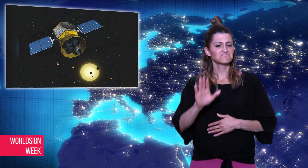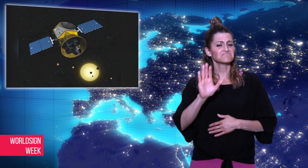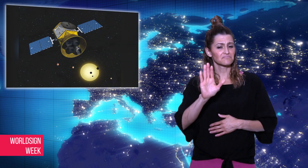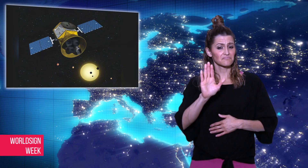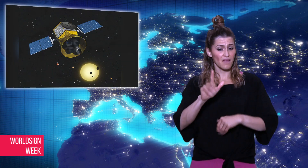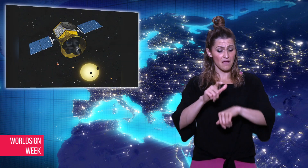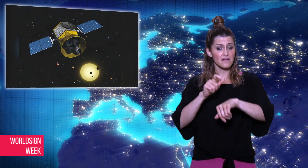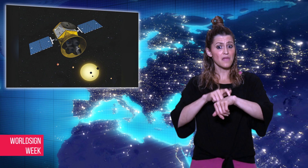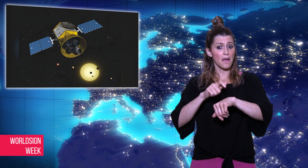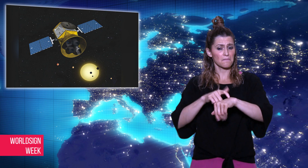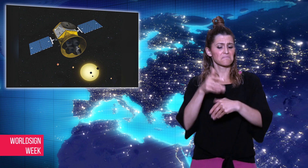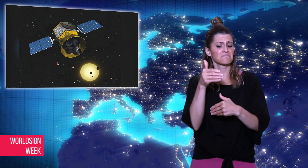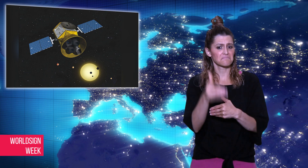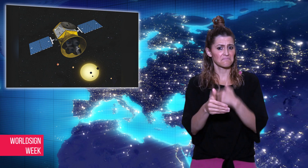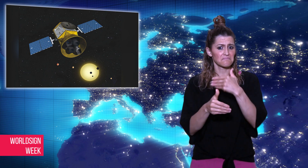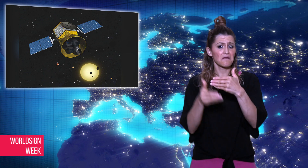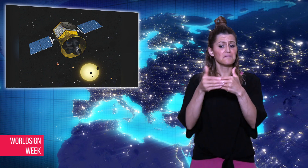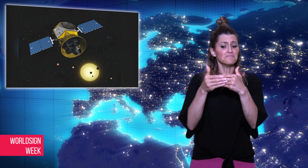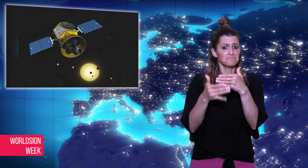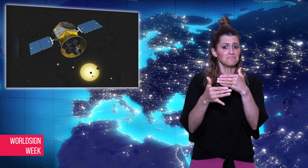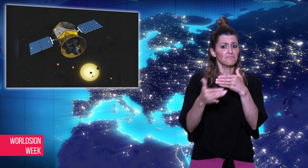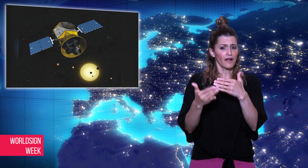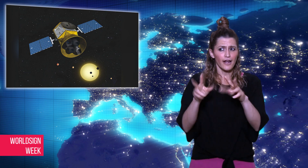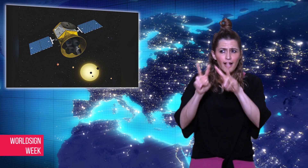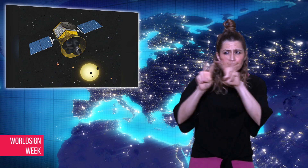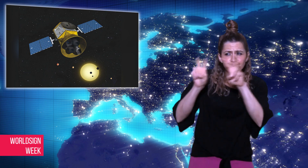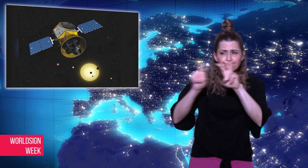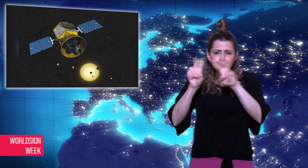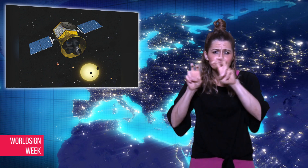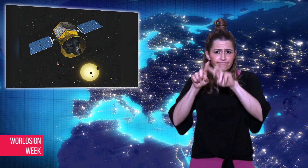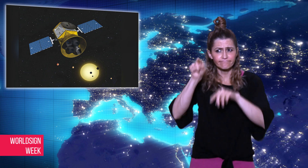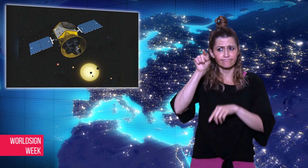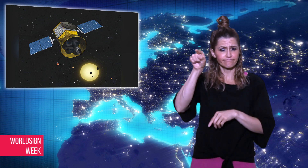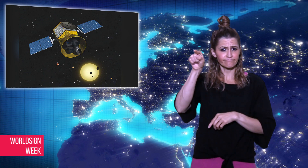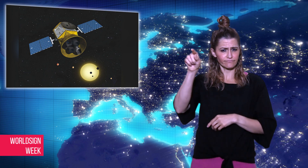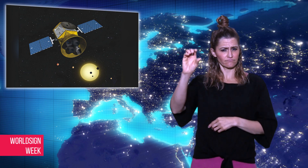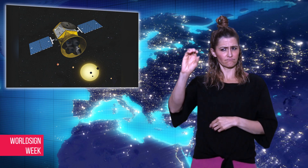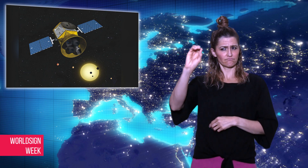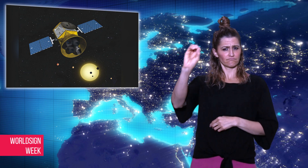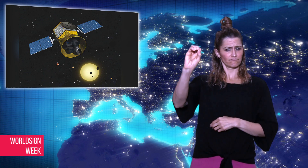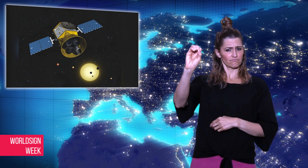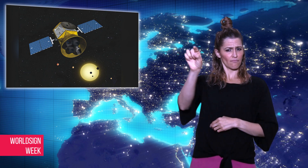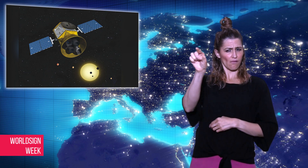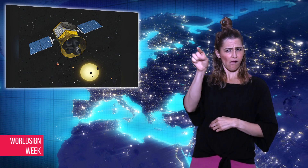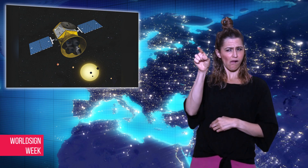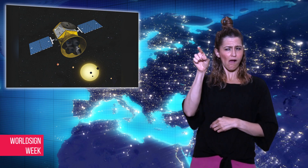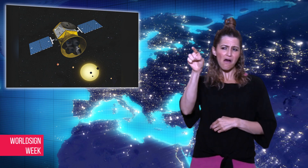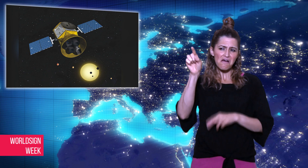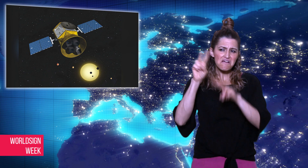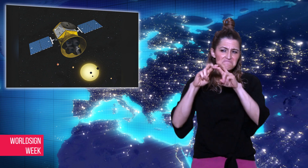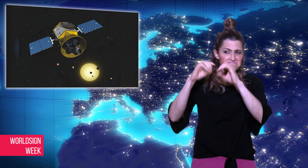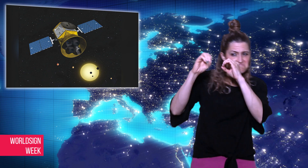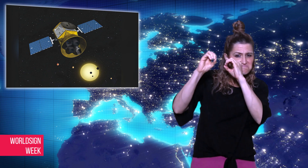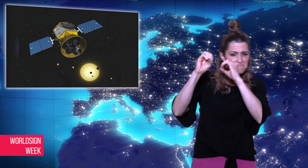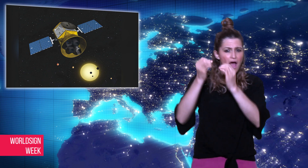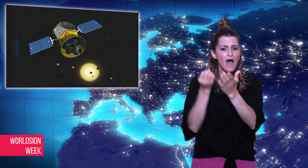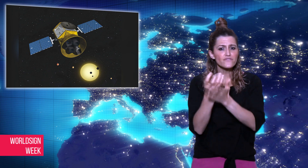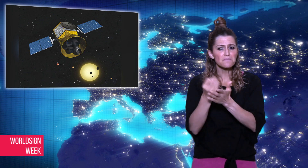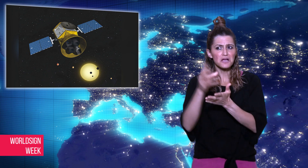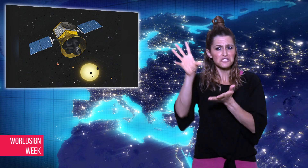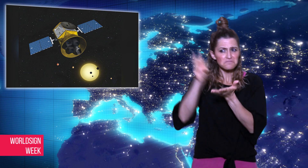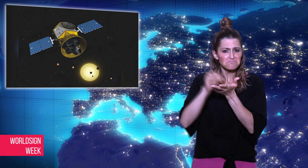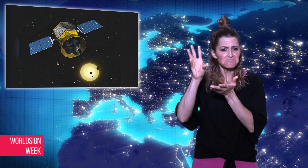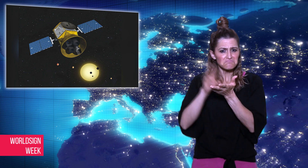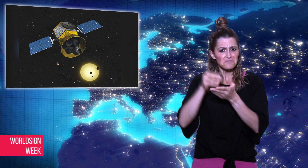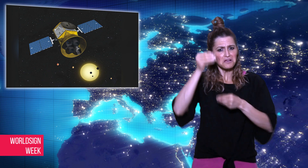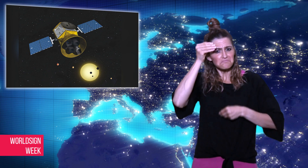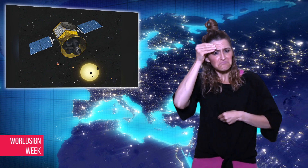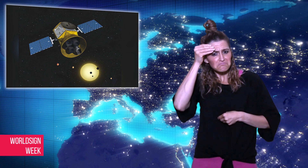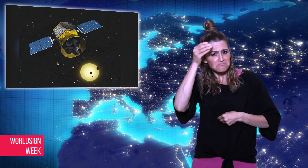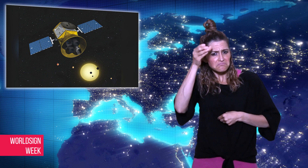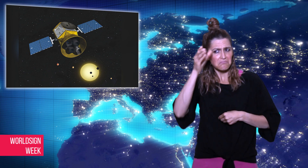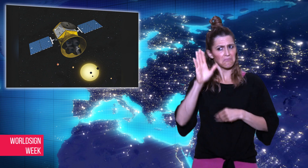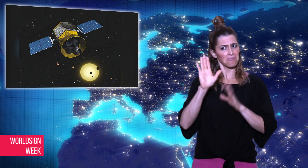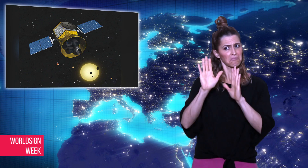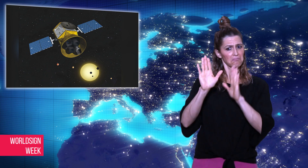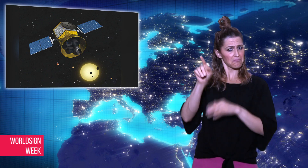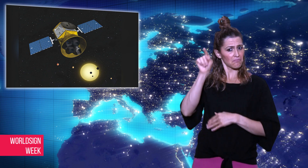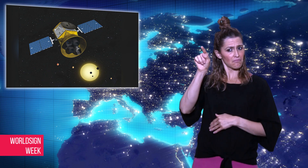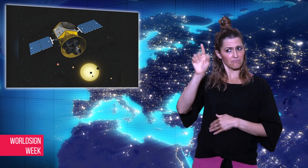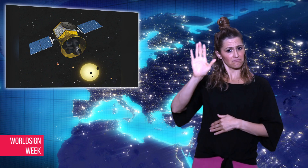We will soon find out more about ‘Super Earth’.